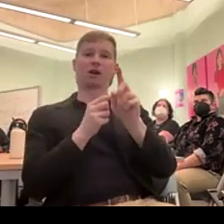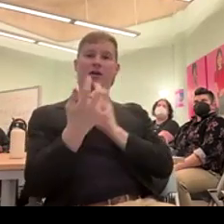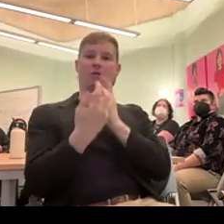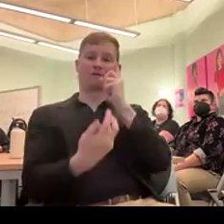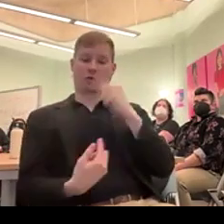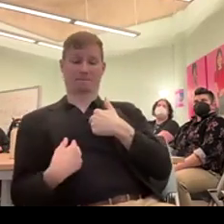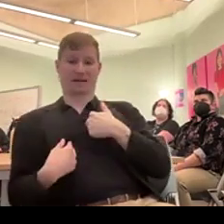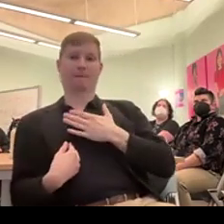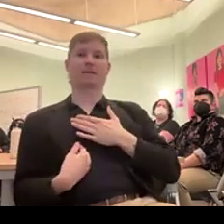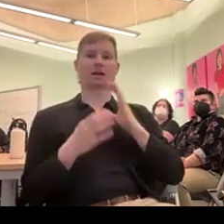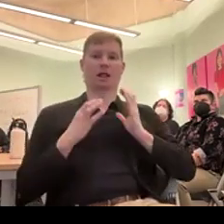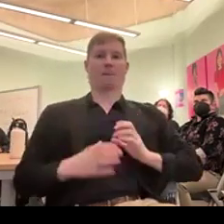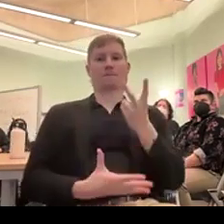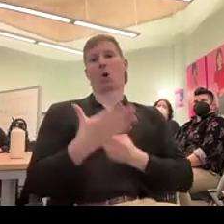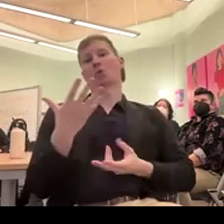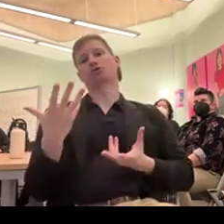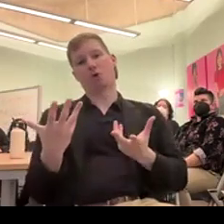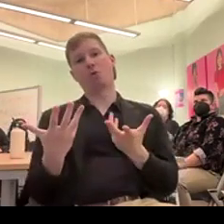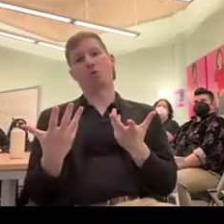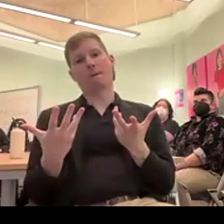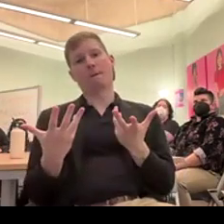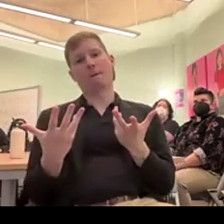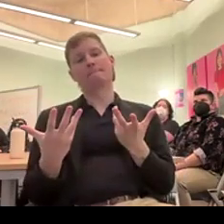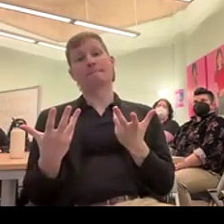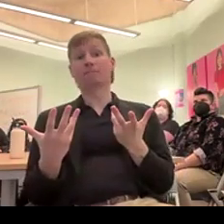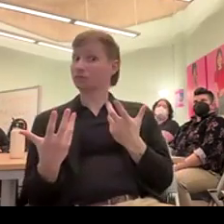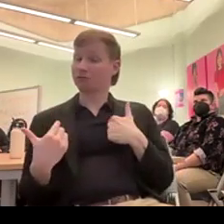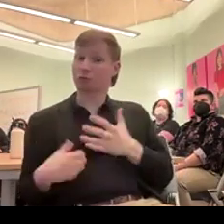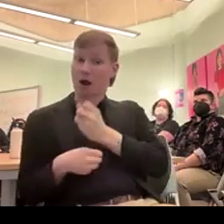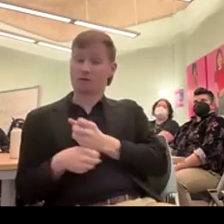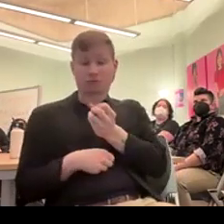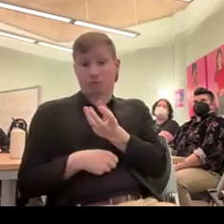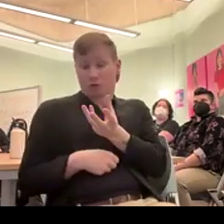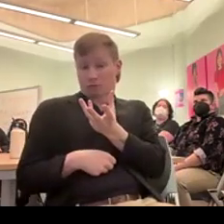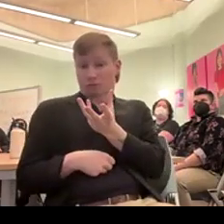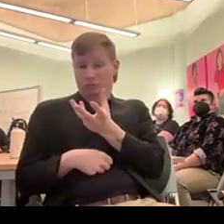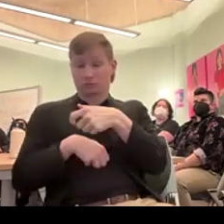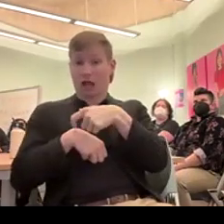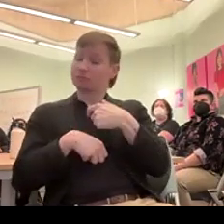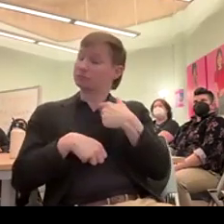demanding these accommodations for myself as well as my clients. And so, there's been wins